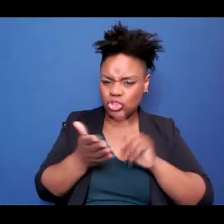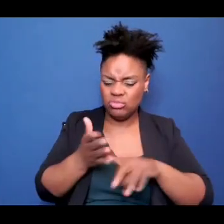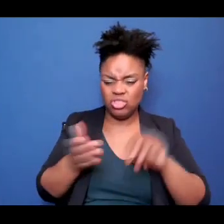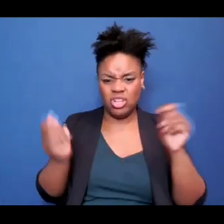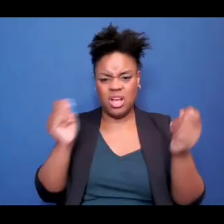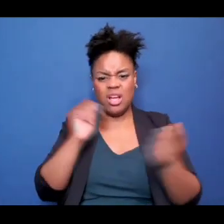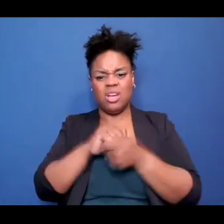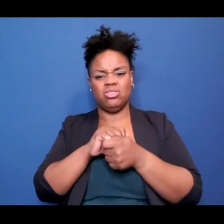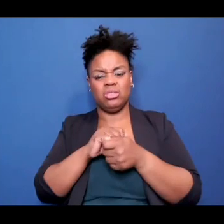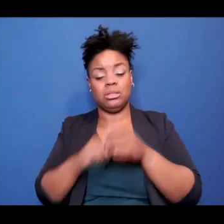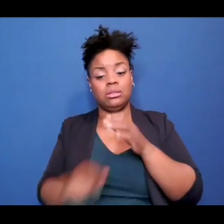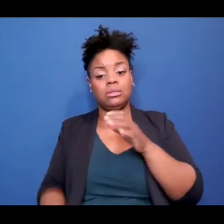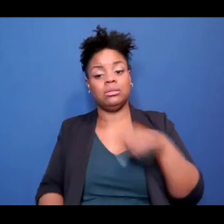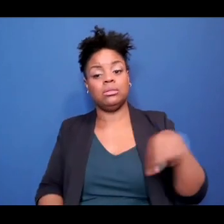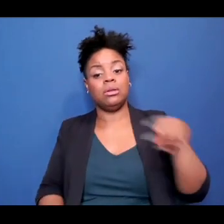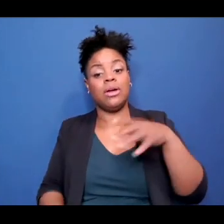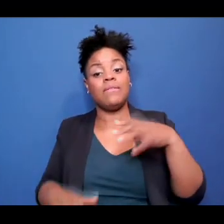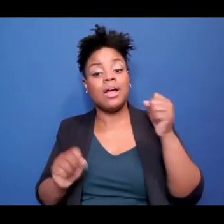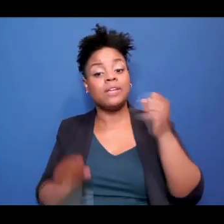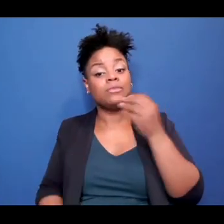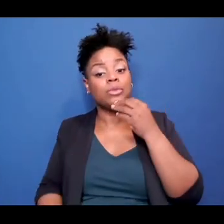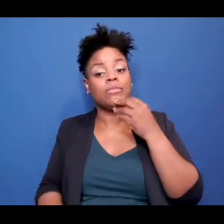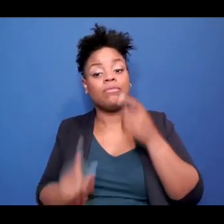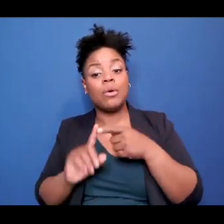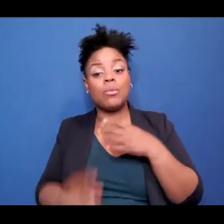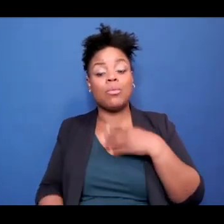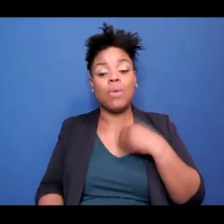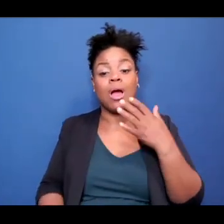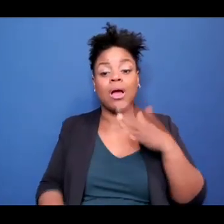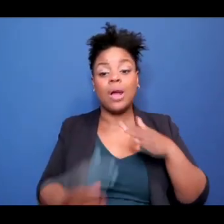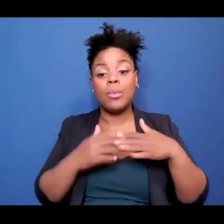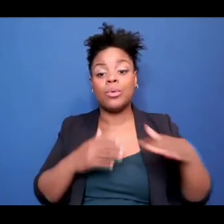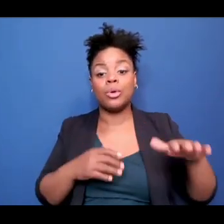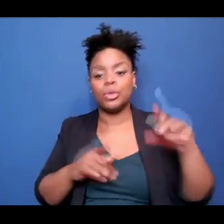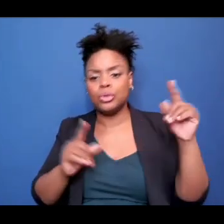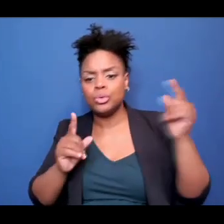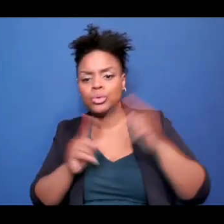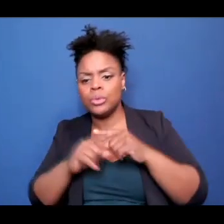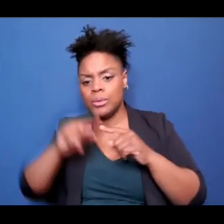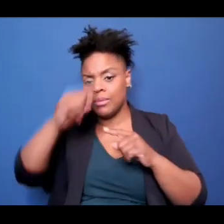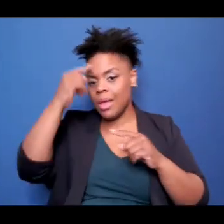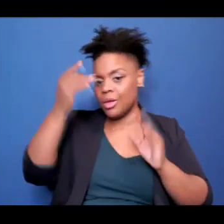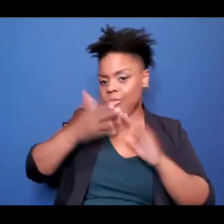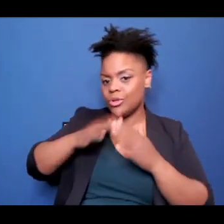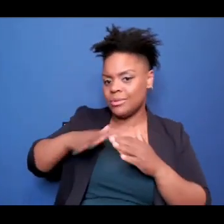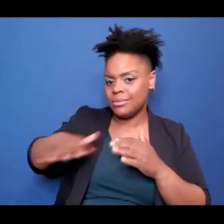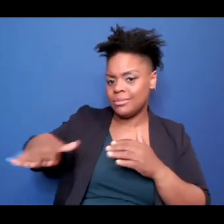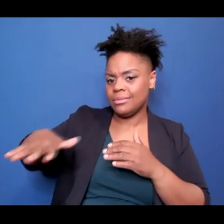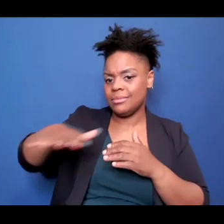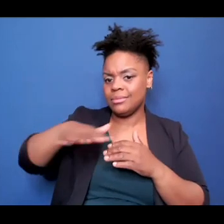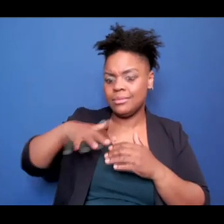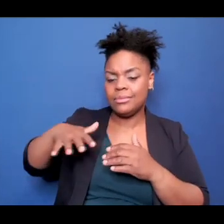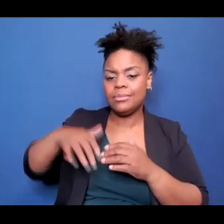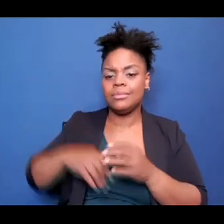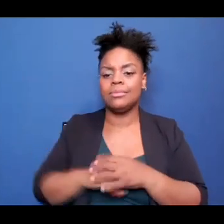PRIMARILY SUBURBAN SPACE AND WHITE CONSUMERS TO BLACK CENTRAL CITY COMMUNITIES SO I CAME TO